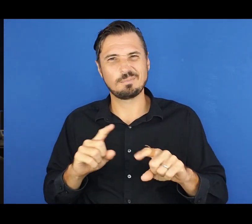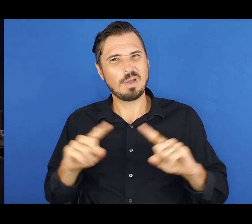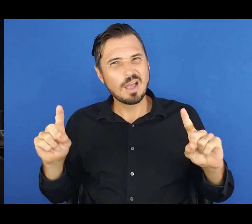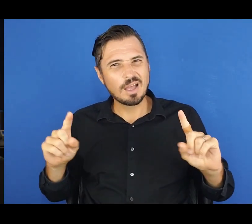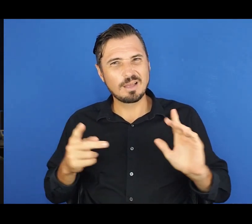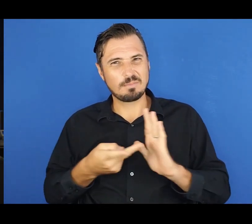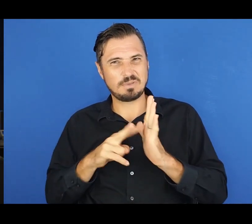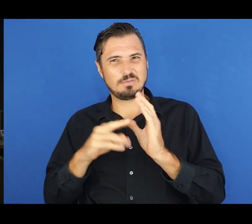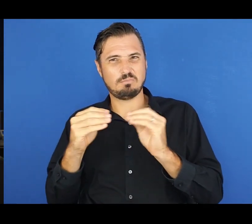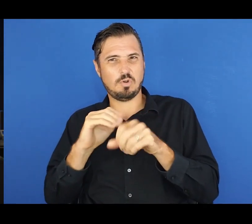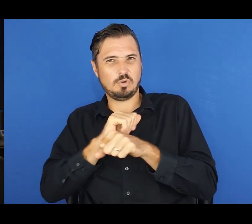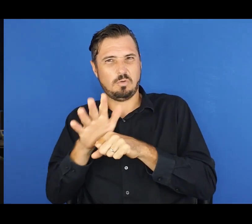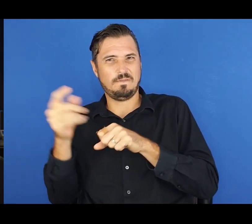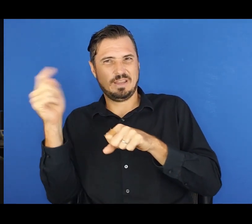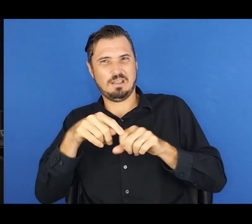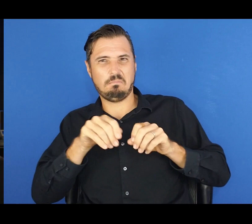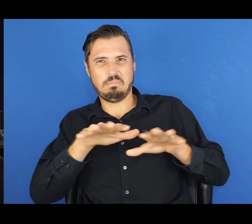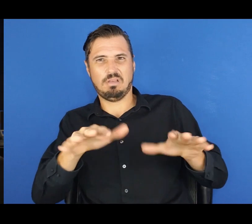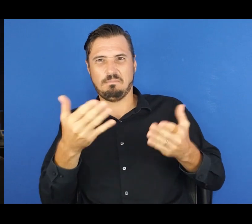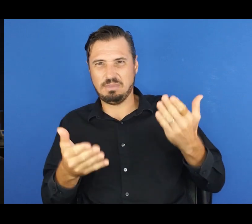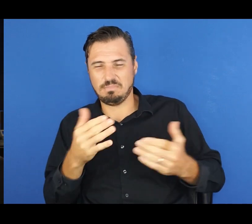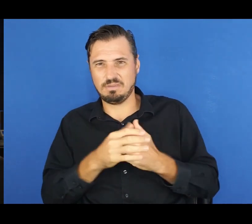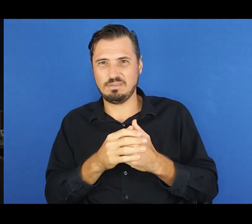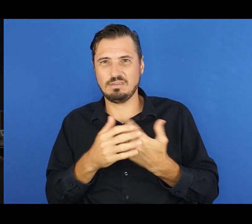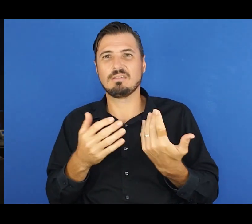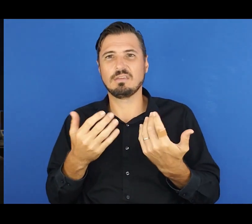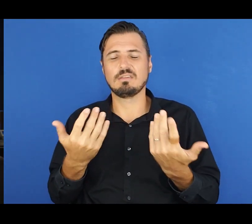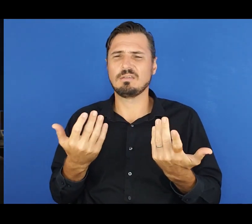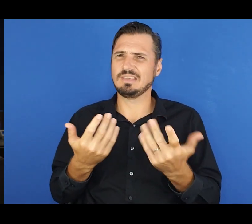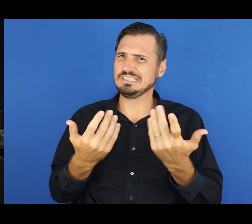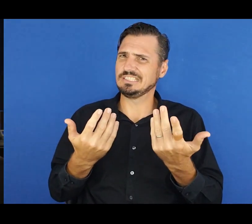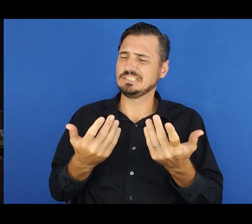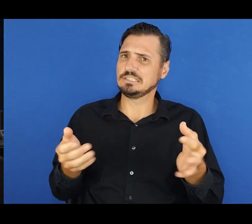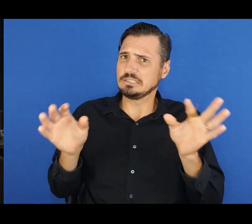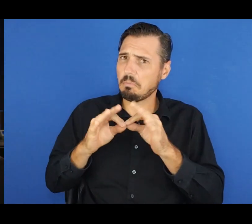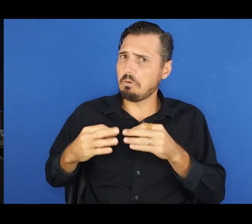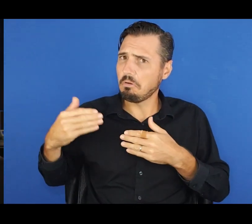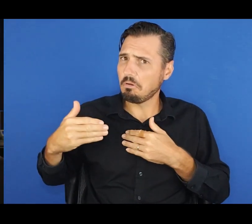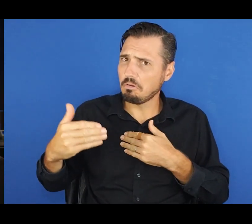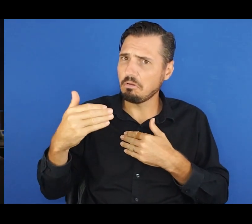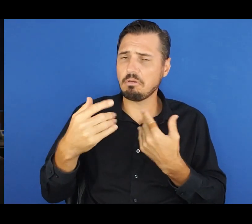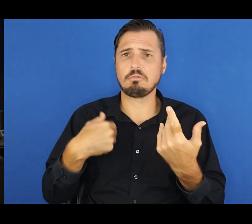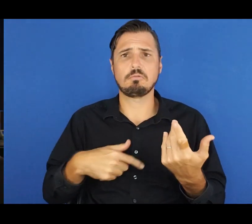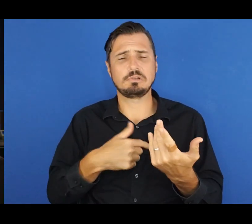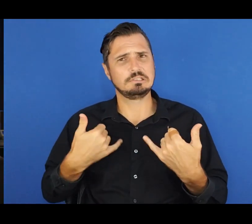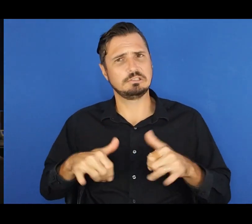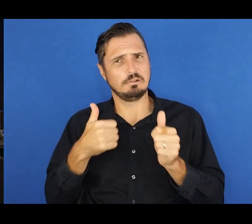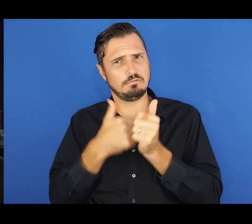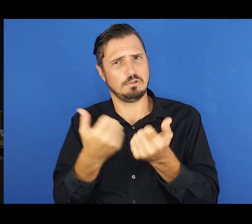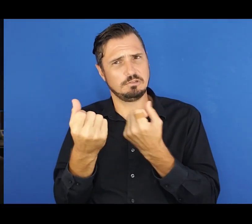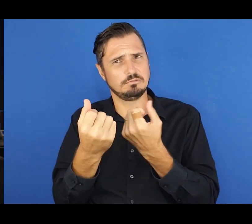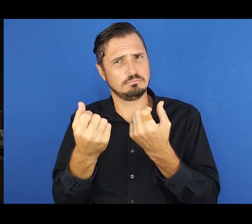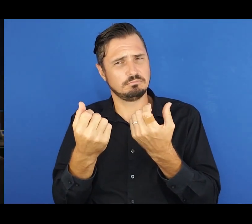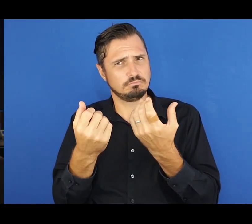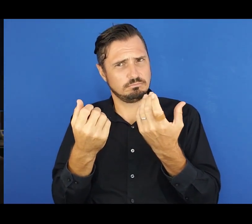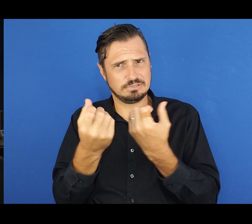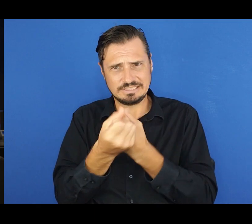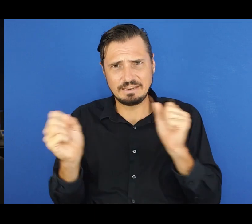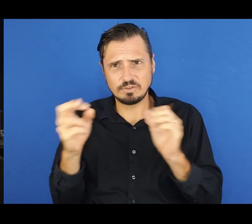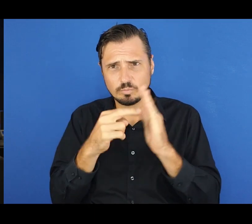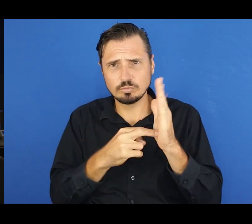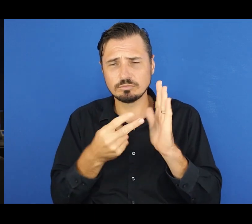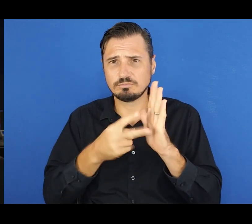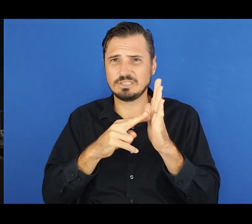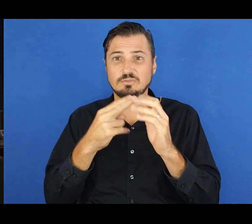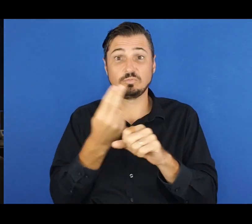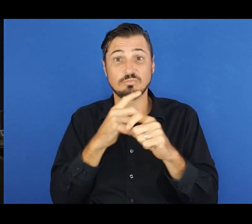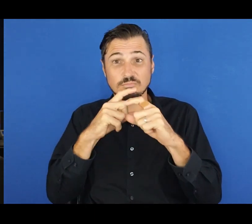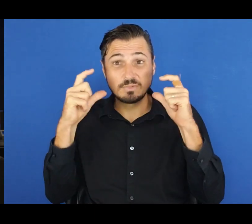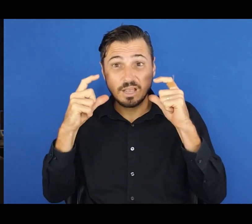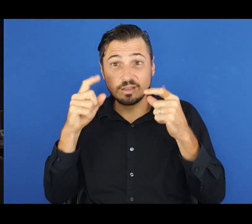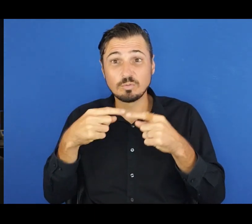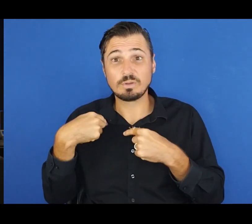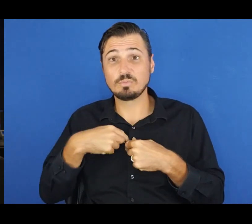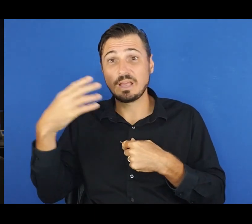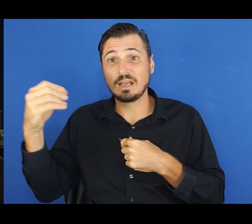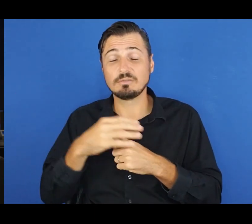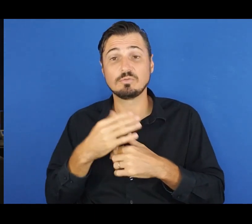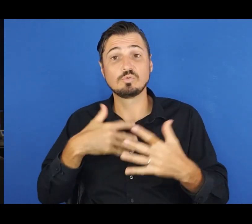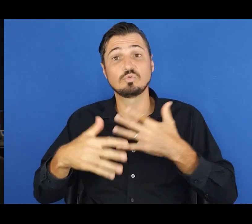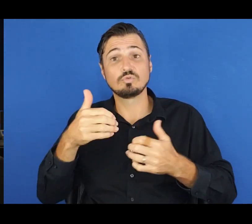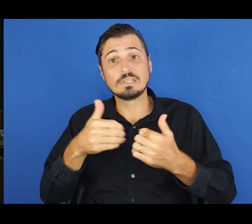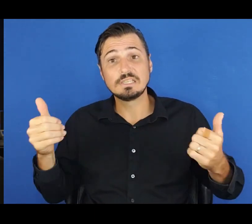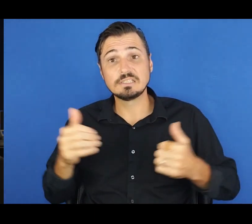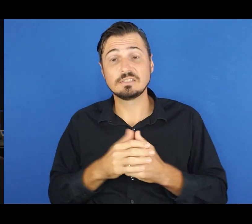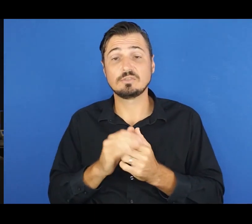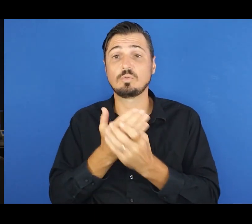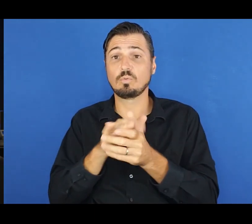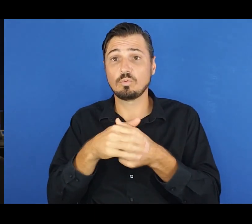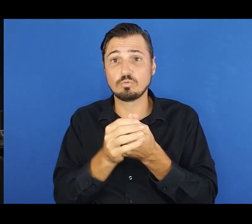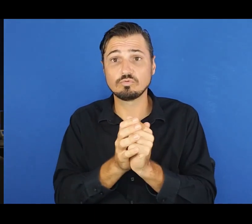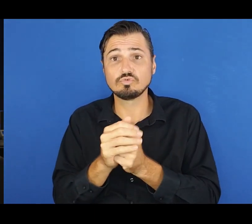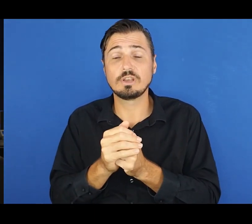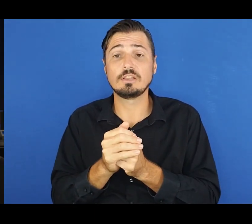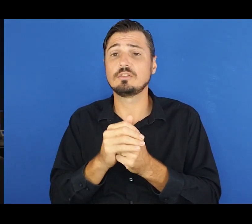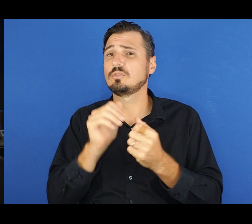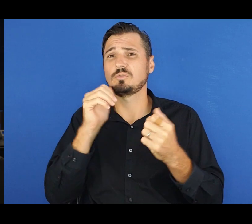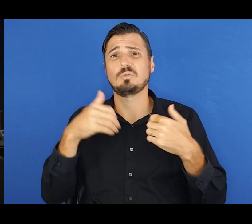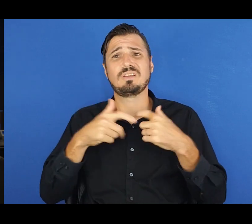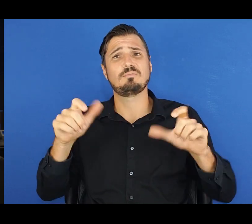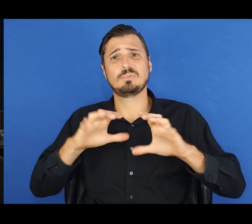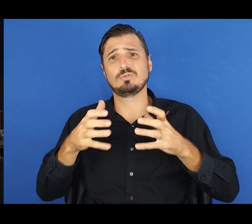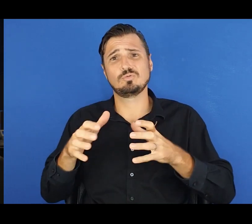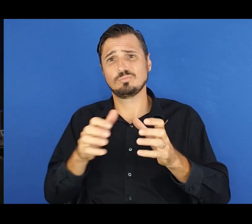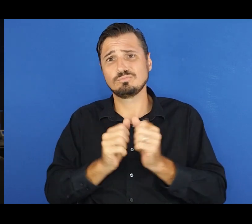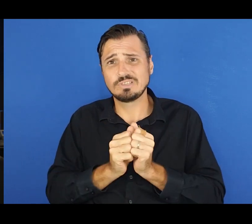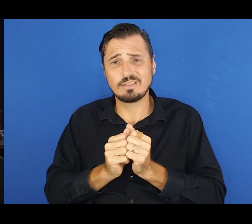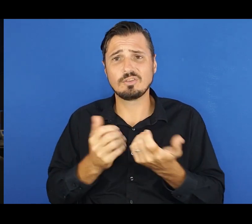disease. So in the coming days and weeks it is especially important that we continue to follow safe practices: wear masks when we are out, keep our distance, wash our hands, avoid large gatherings, and stay home if we’re sick